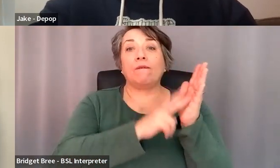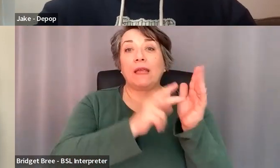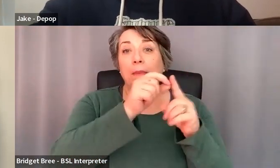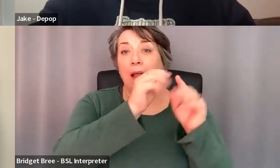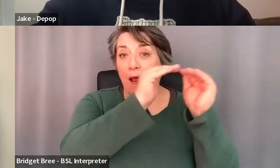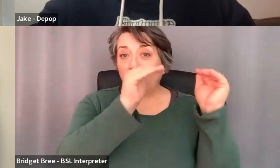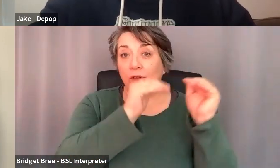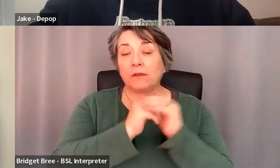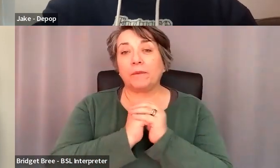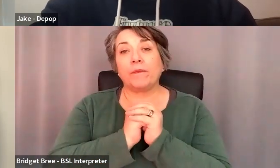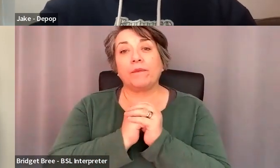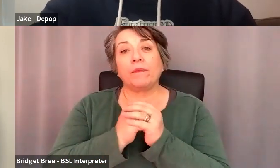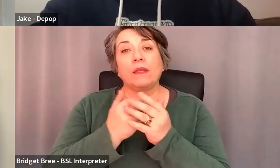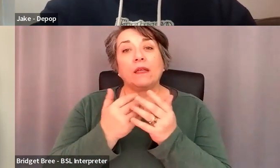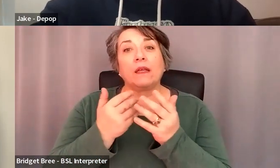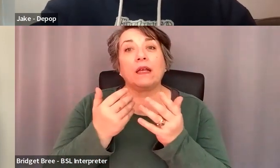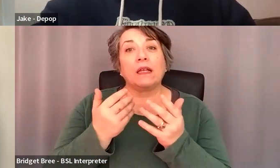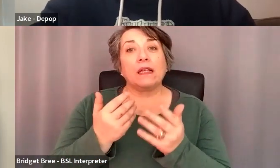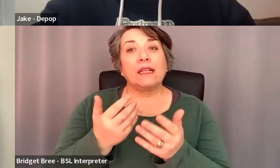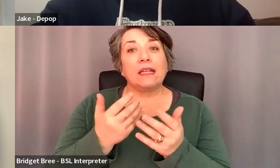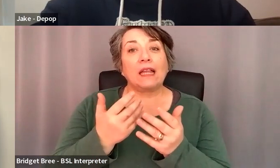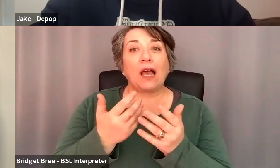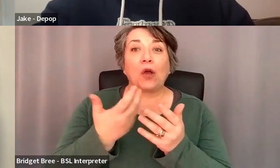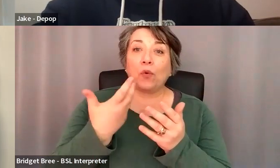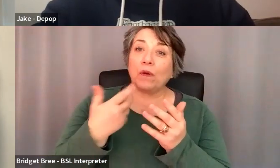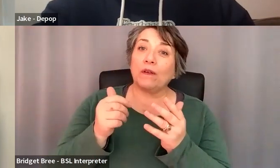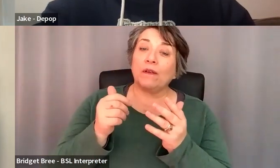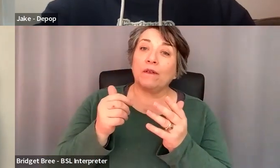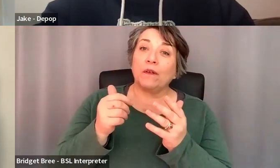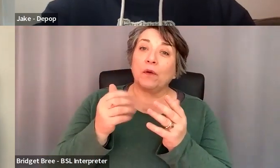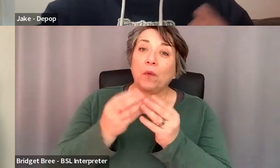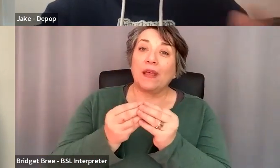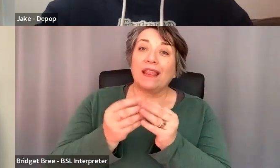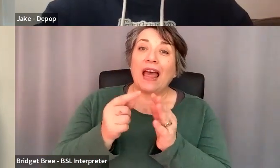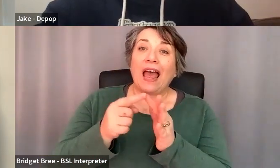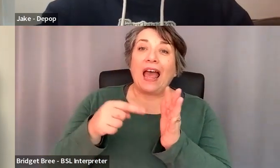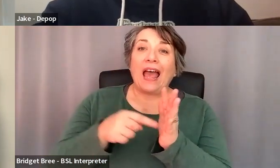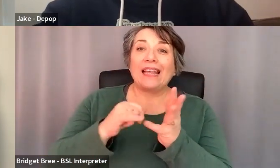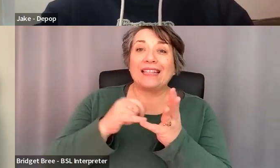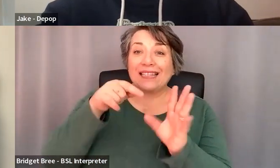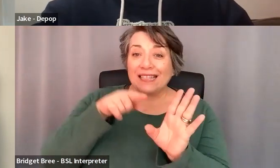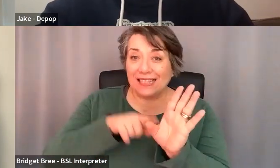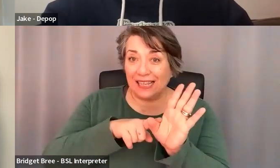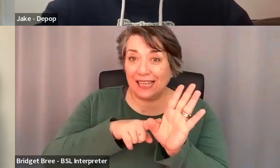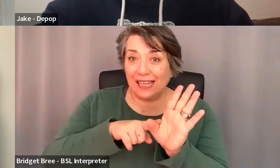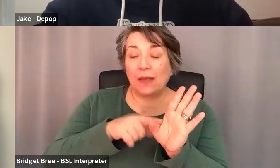And now that we've been acquired by Atc, we've had some really great success. engineering, we have that that goes all the way up to VP level as well. Now they we have been acquired by Etsy, we have people moving from Etsy to Depop and Depop to Etsy.